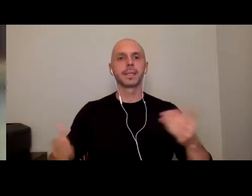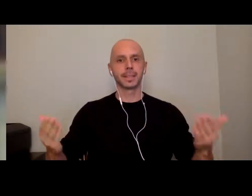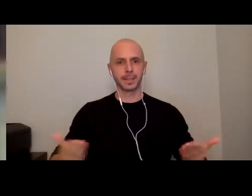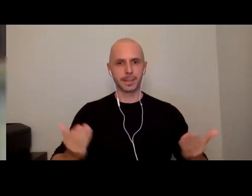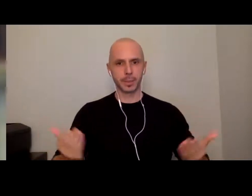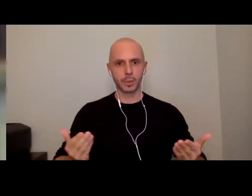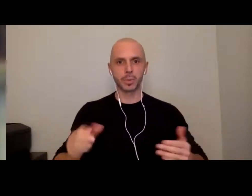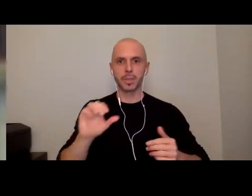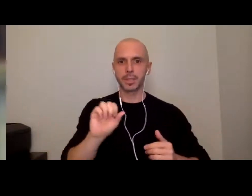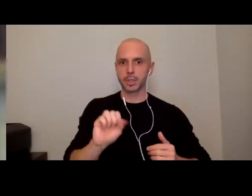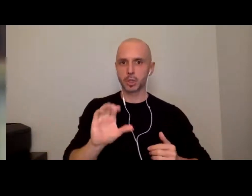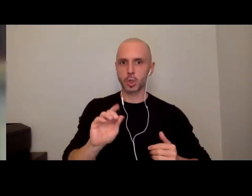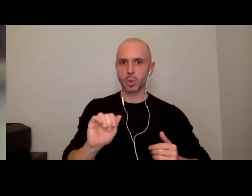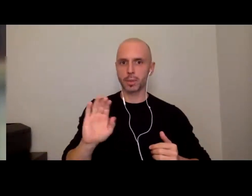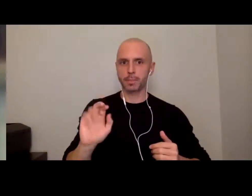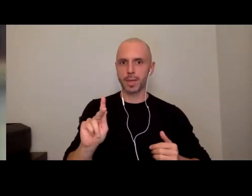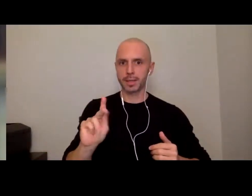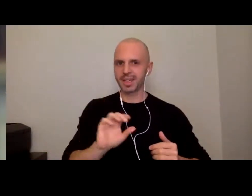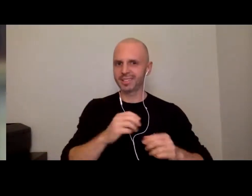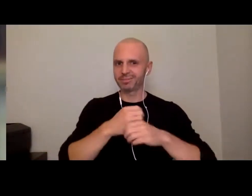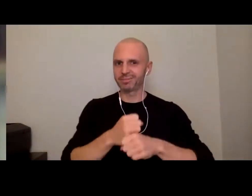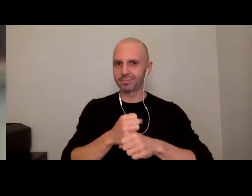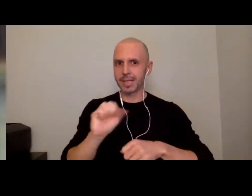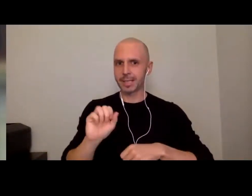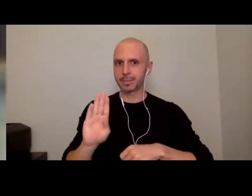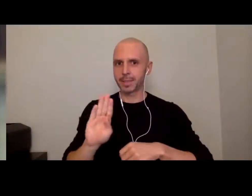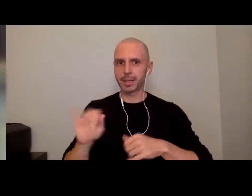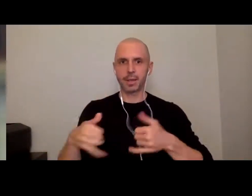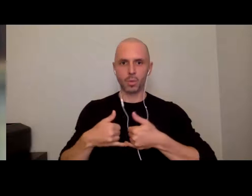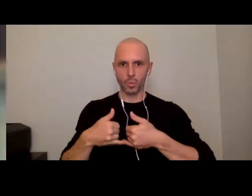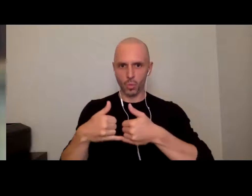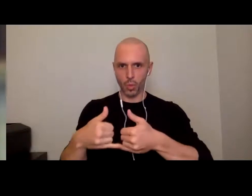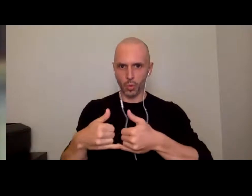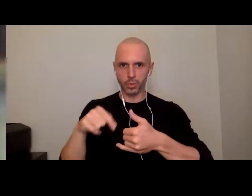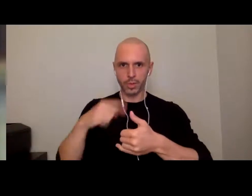in collaboration with the Scotiabank Contact Photography Festival. It was a great pleasure to